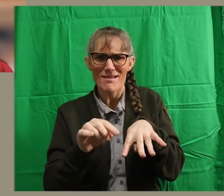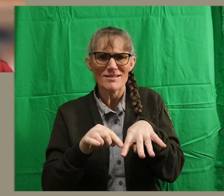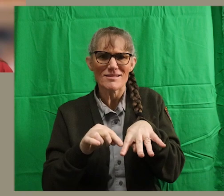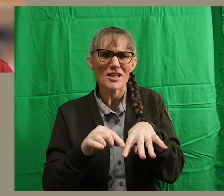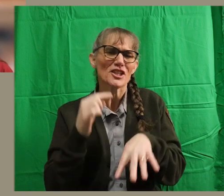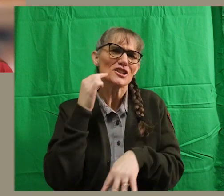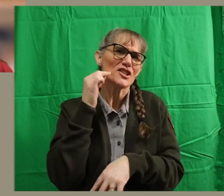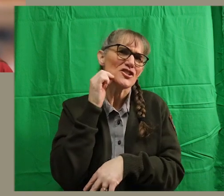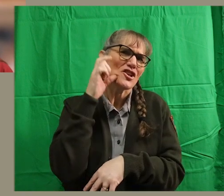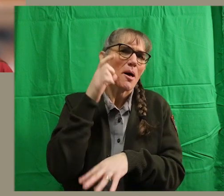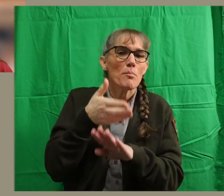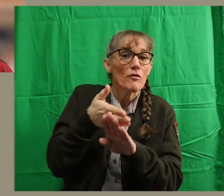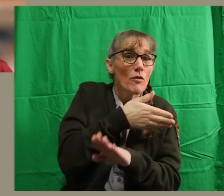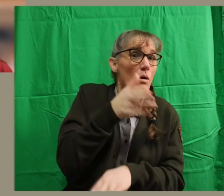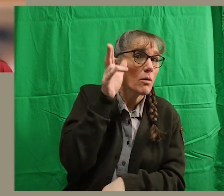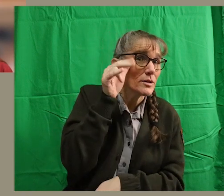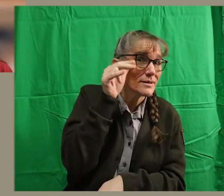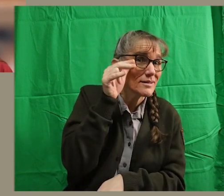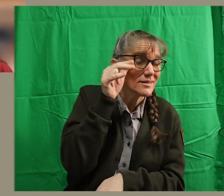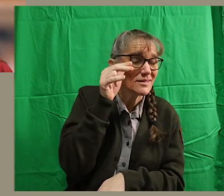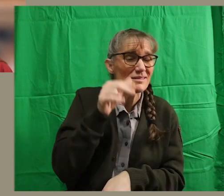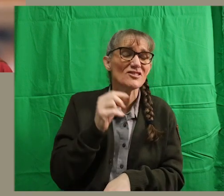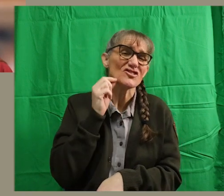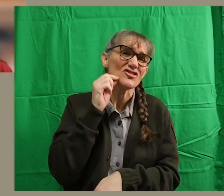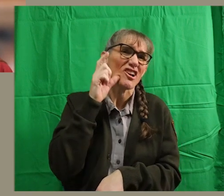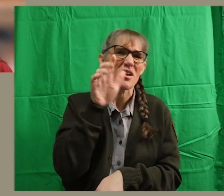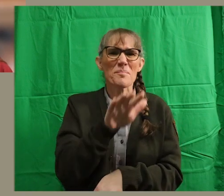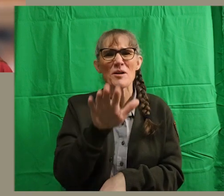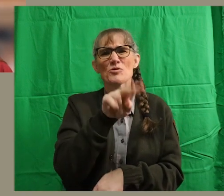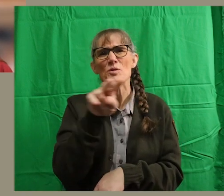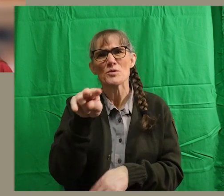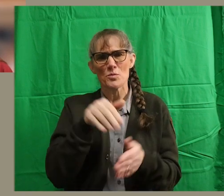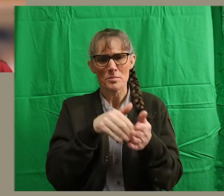got high-crowned before horses. They got high-crowned around 22 million years ago.